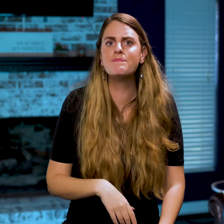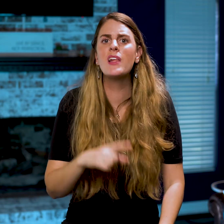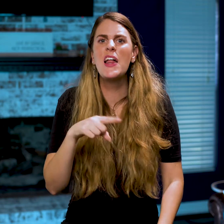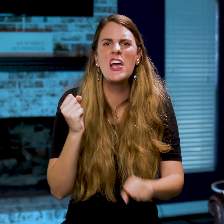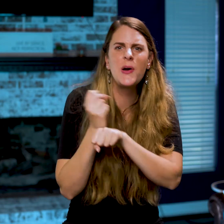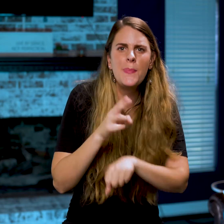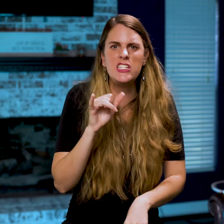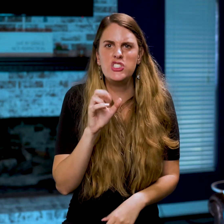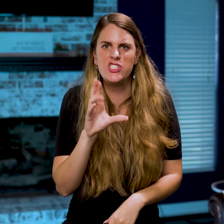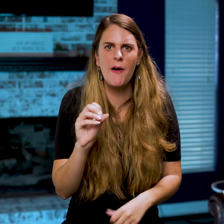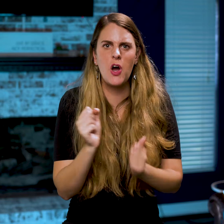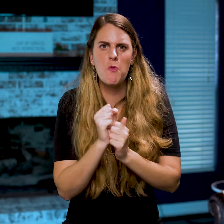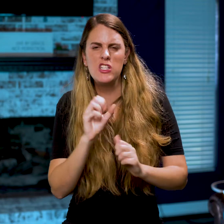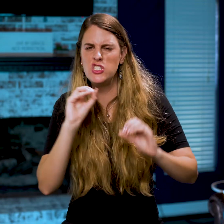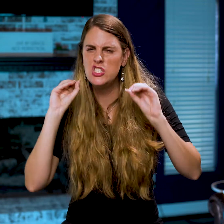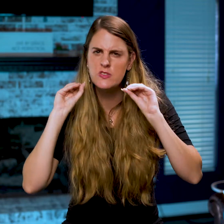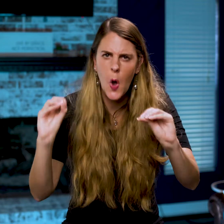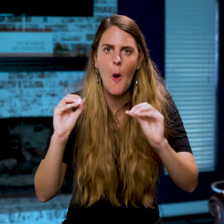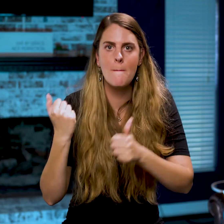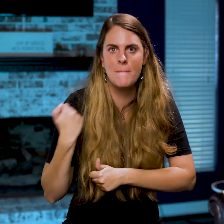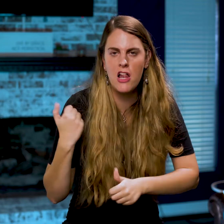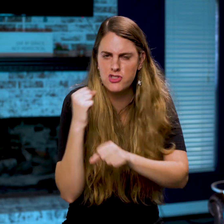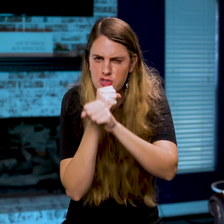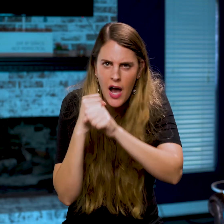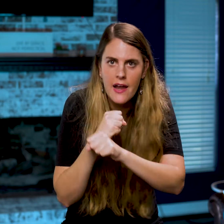They defeat Jericho with zero military strategy,